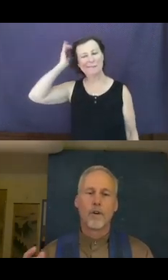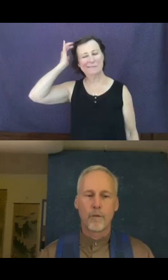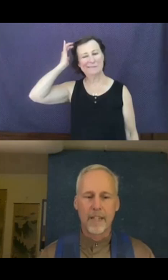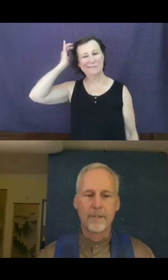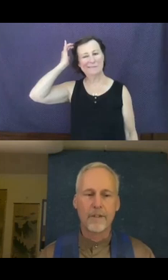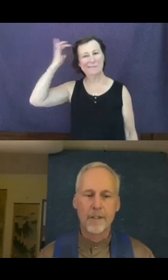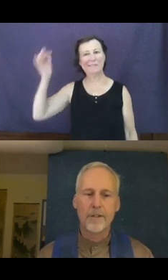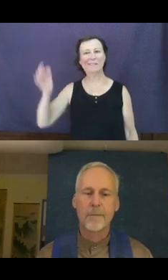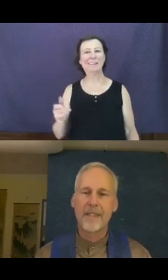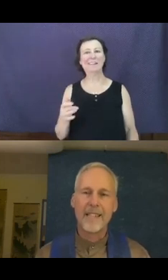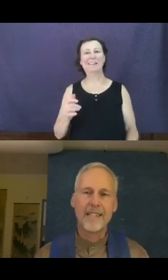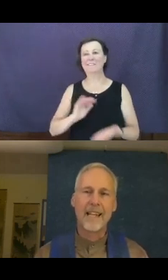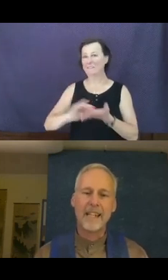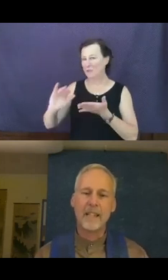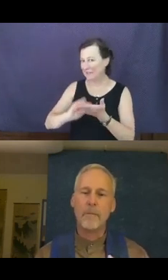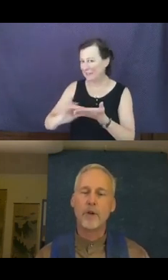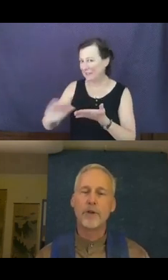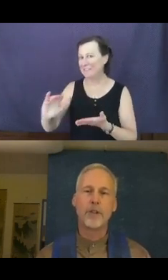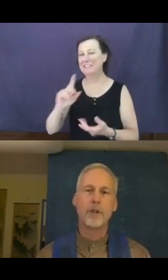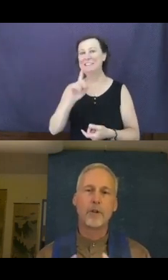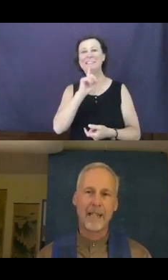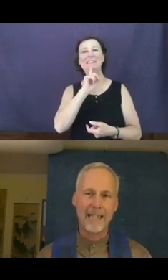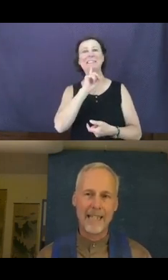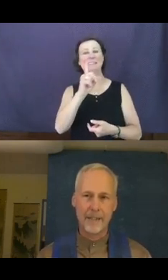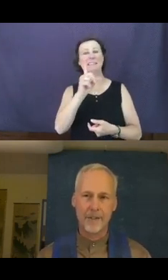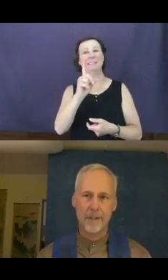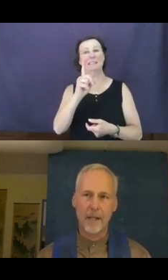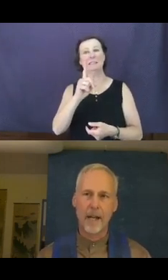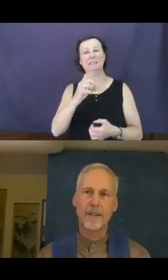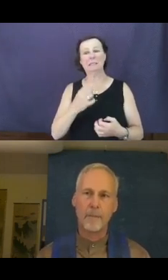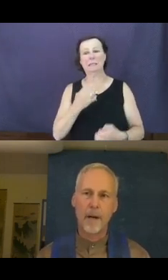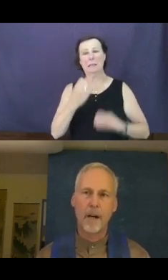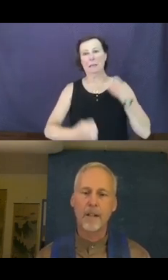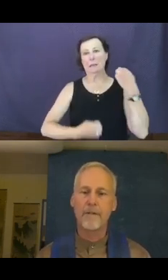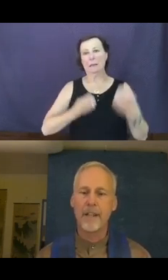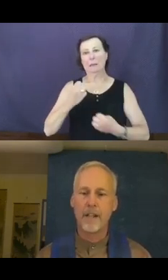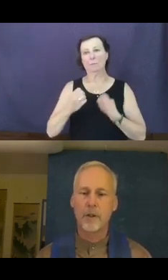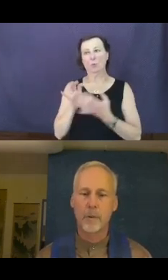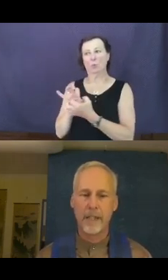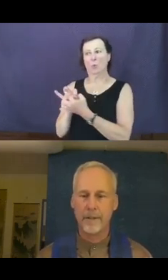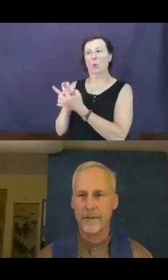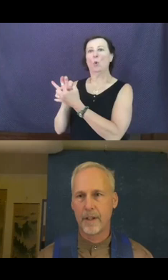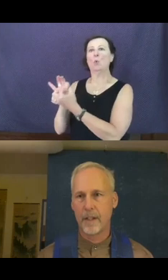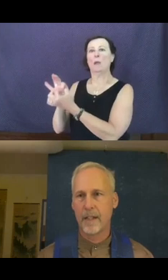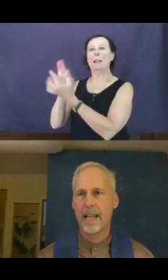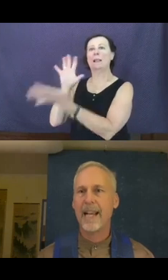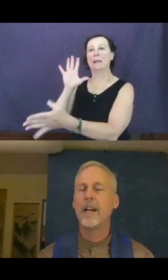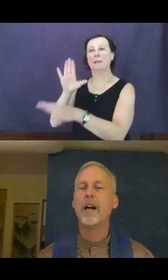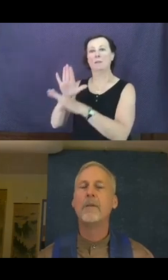Forgiveness is an emotional release on the part of the aggrieved. An